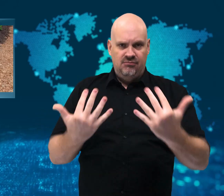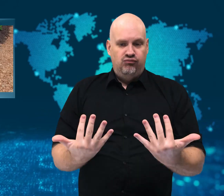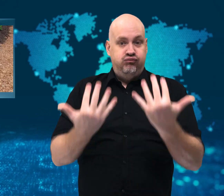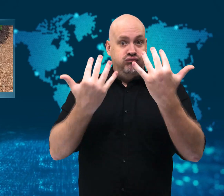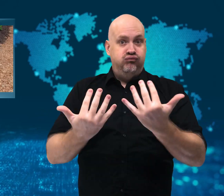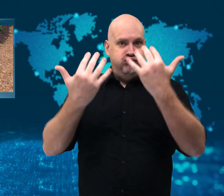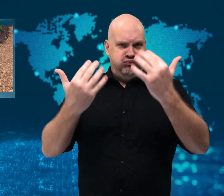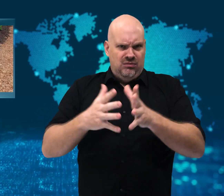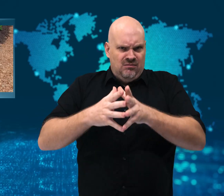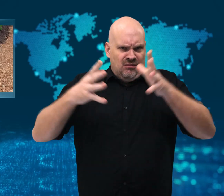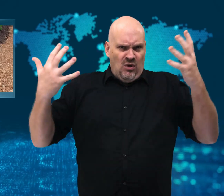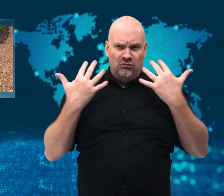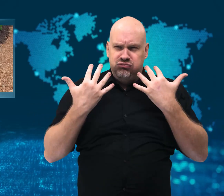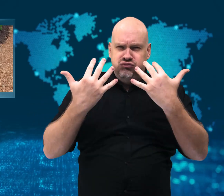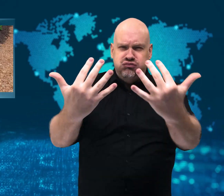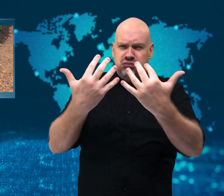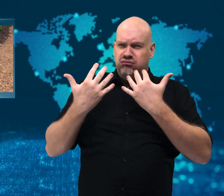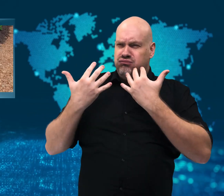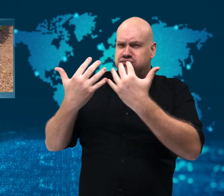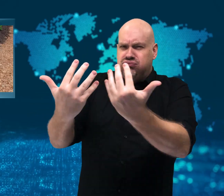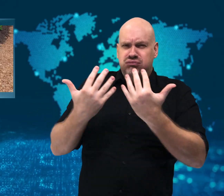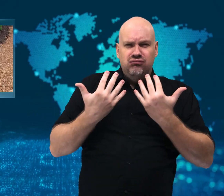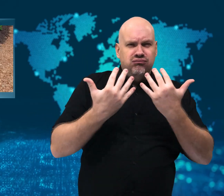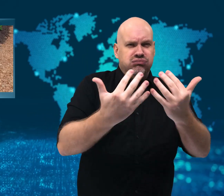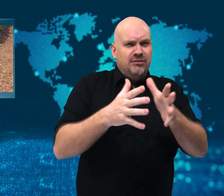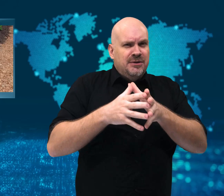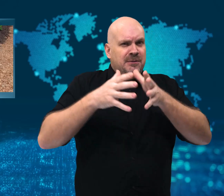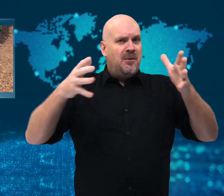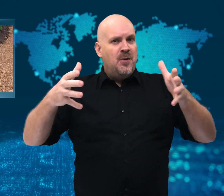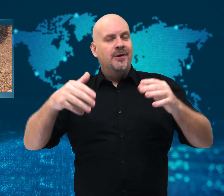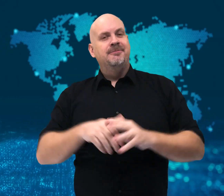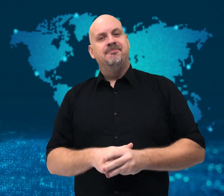and larger crop yields.